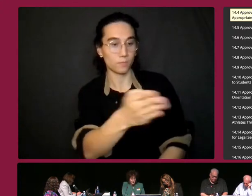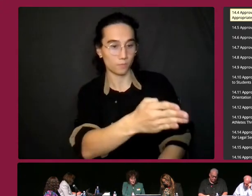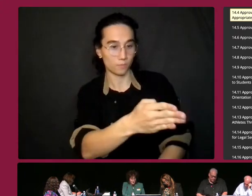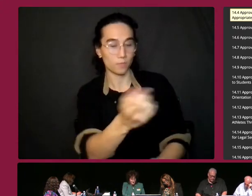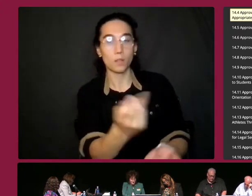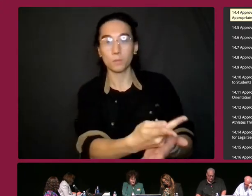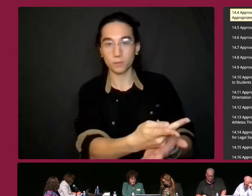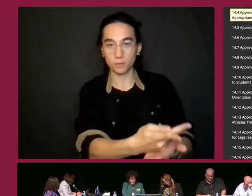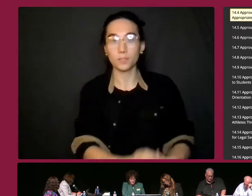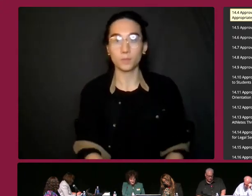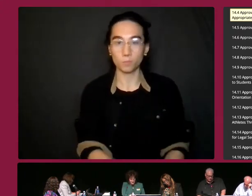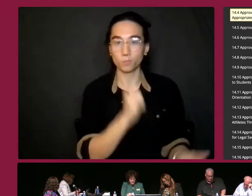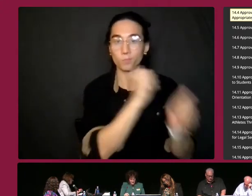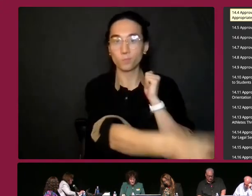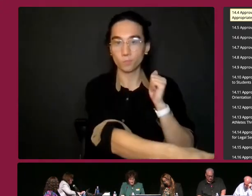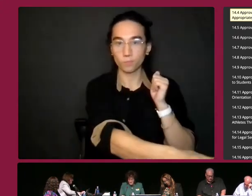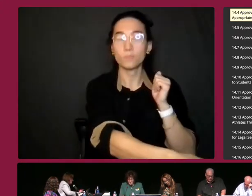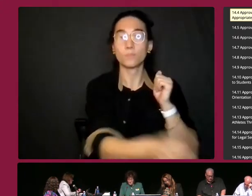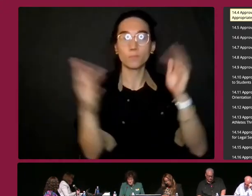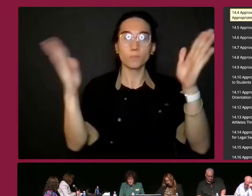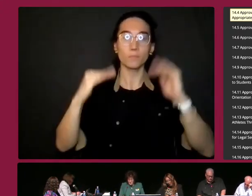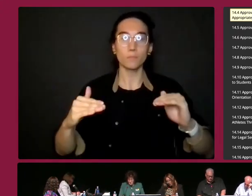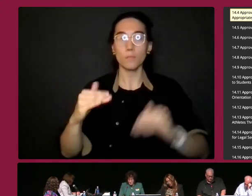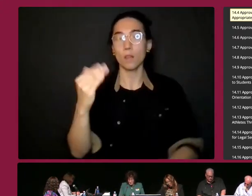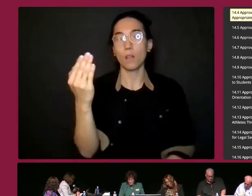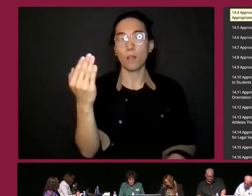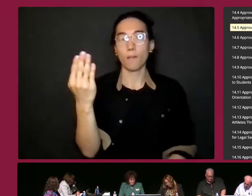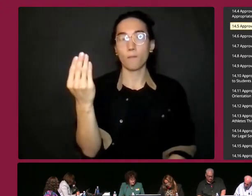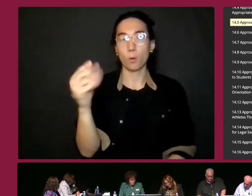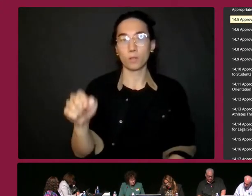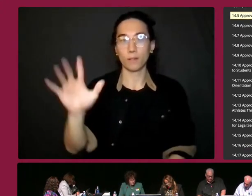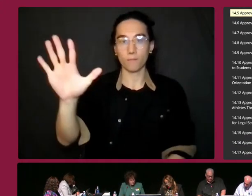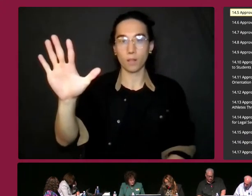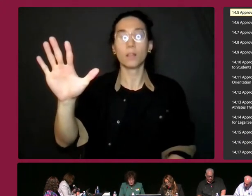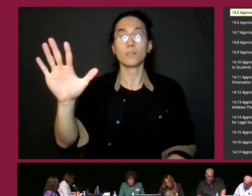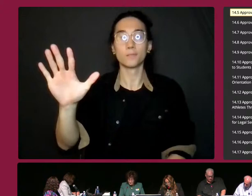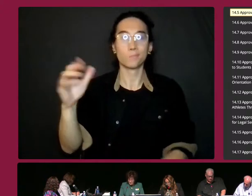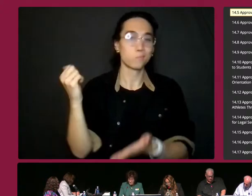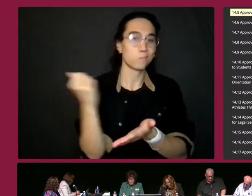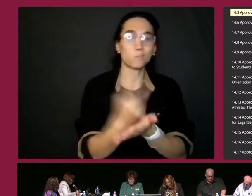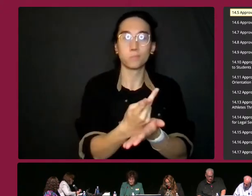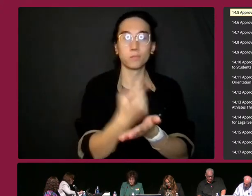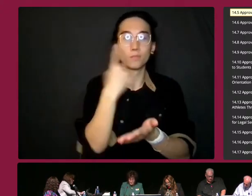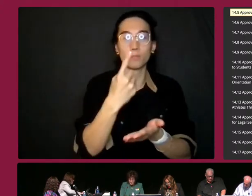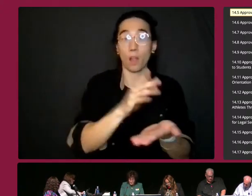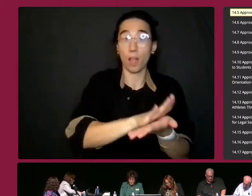Yes. Motion carries. 14-5 is approval of Academic Policies and Procedures, AP&P